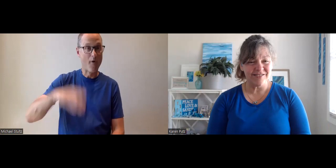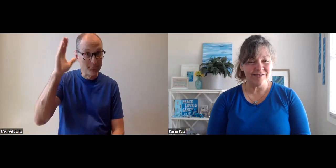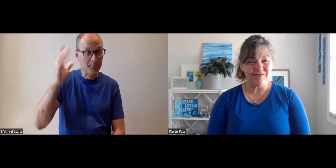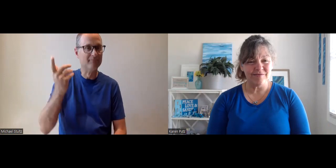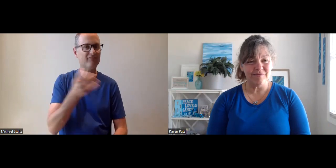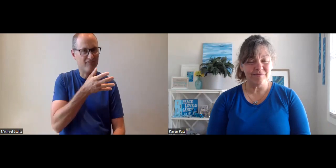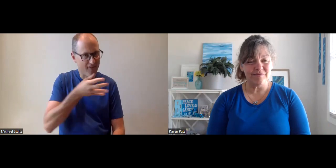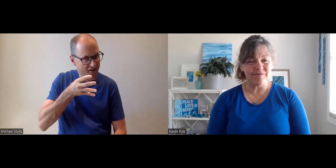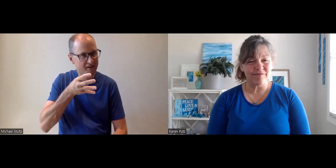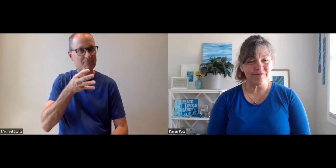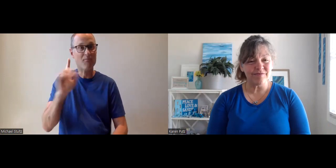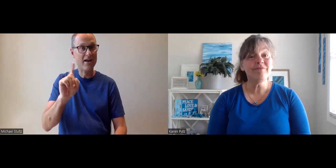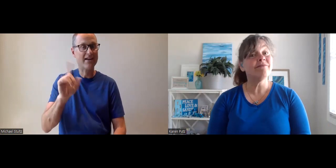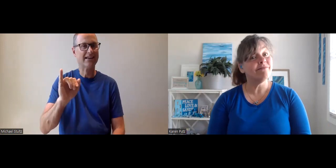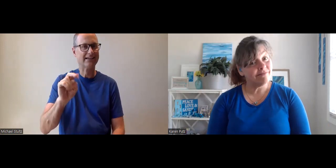I grew up in a farm in Indiana.